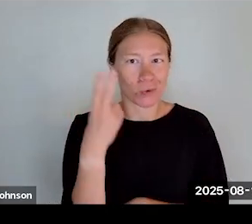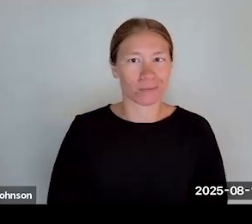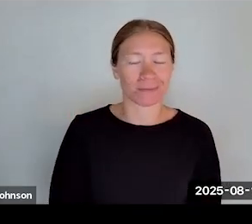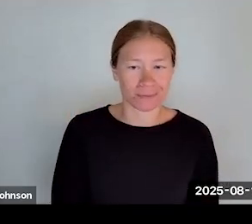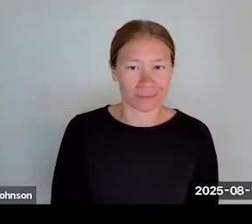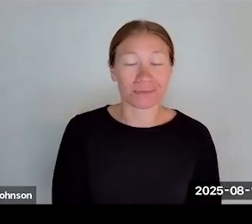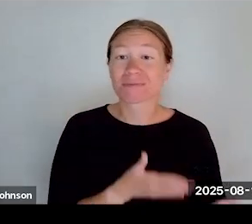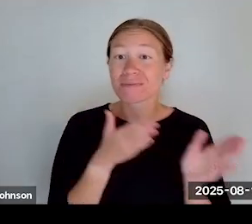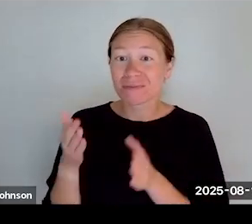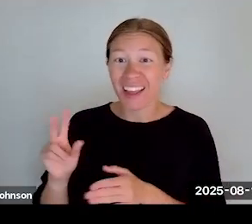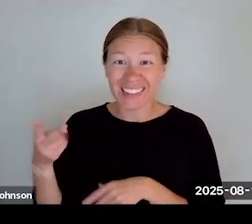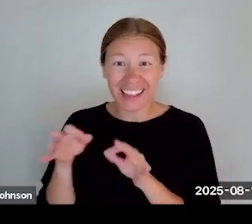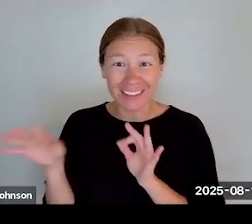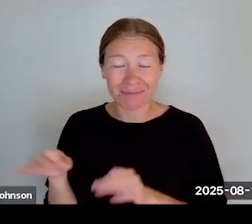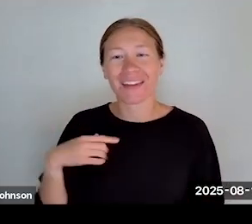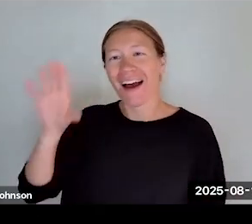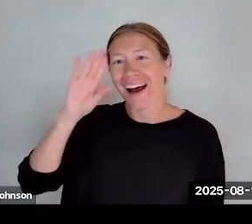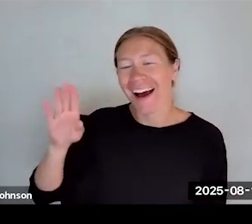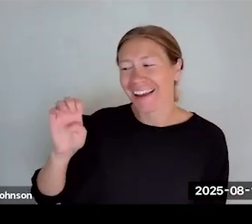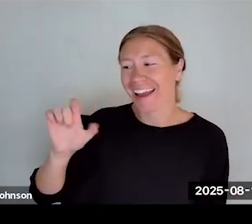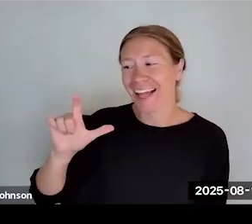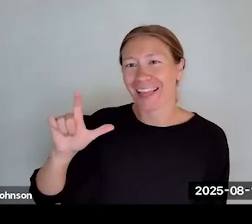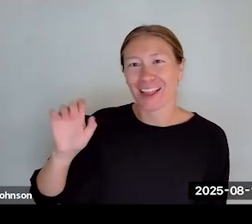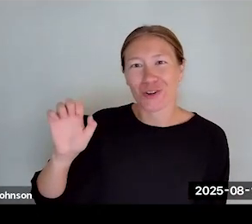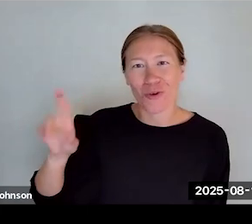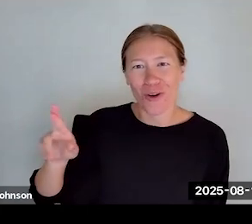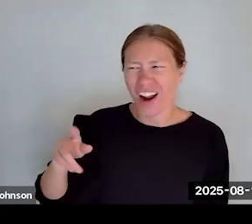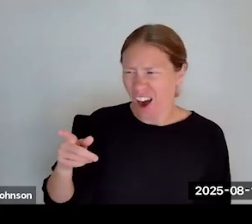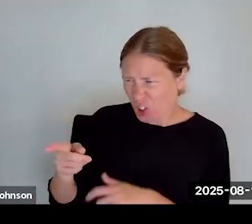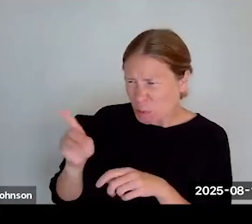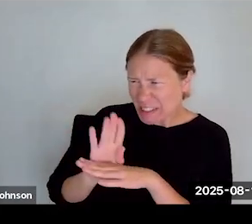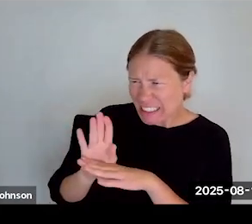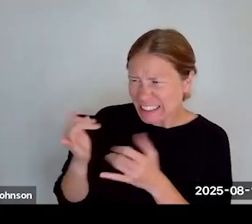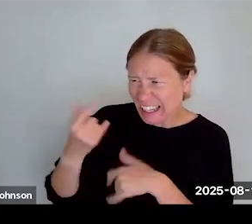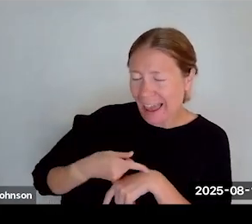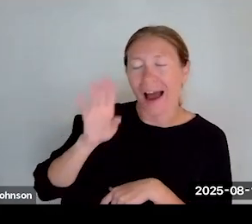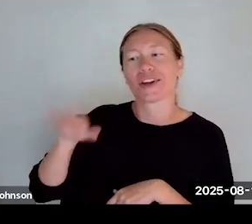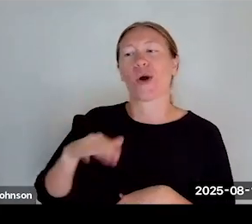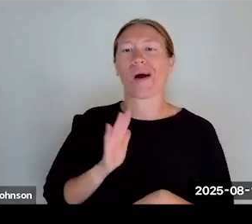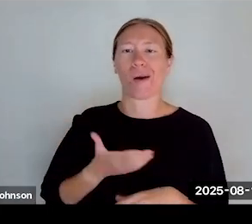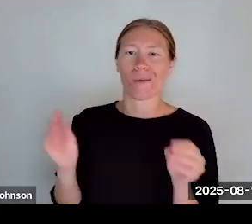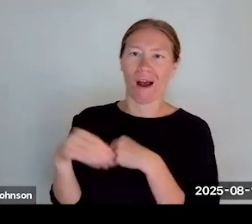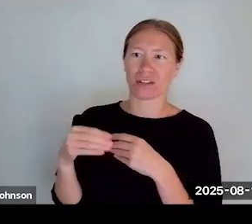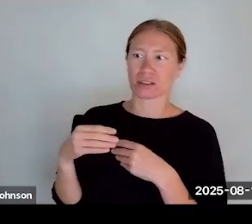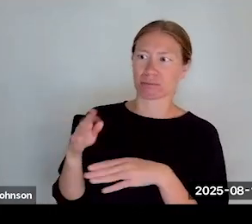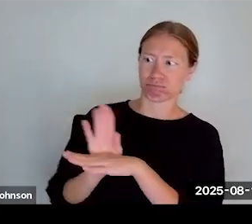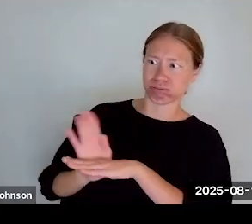The second statement. Hi, Eleanor, how busy are you today? I know our office has been swamped and you've been really busy training Janet